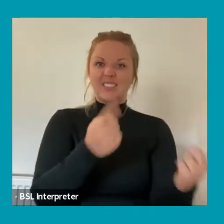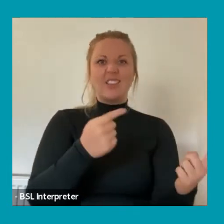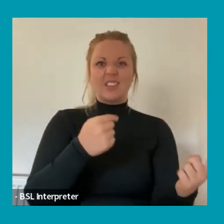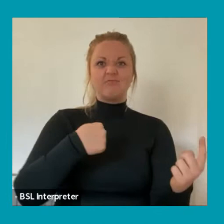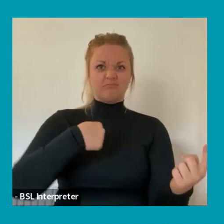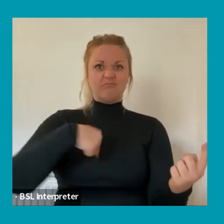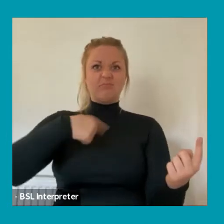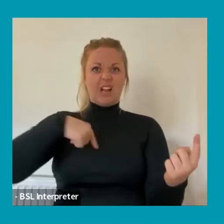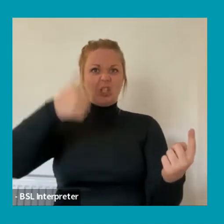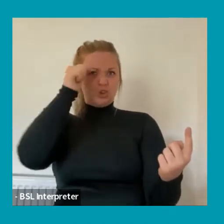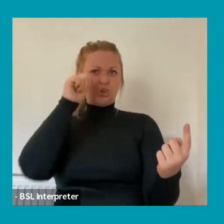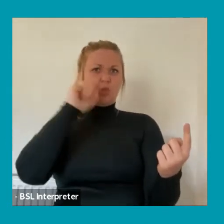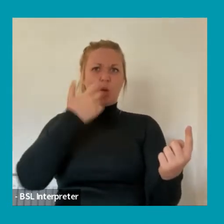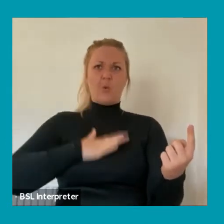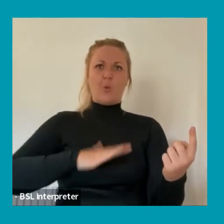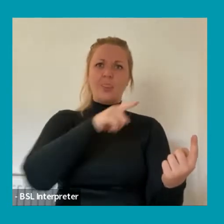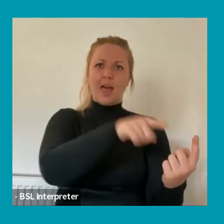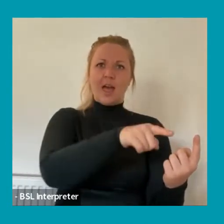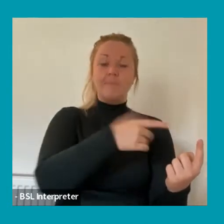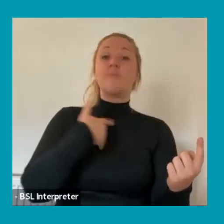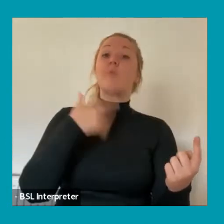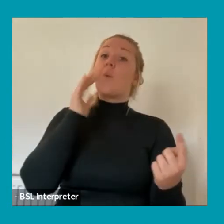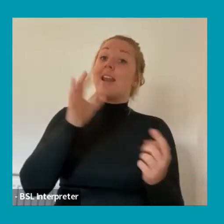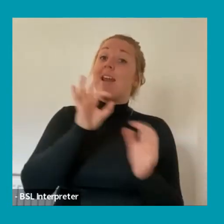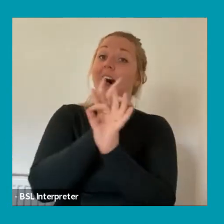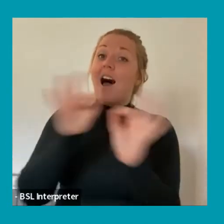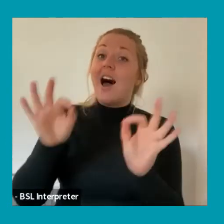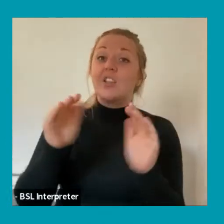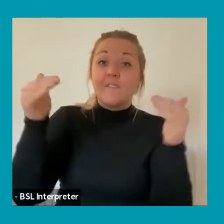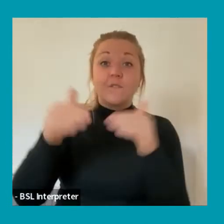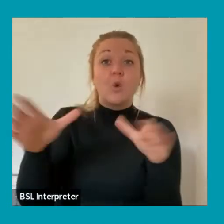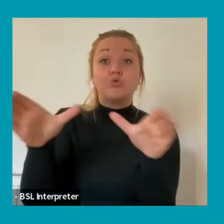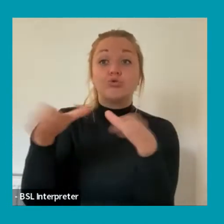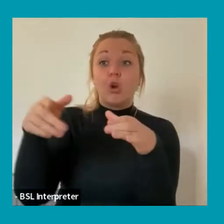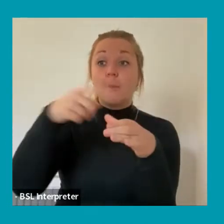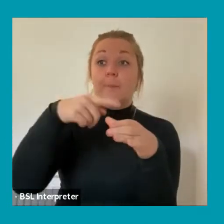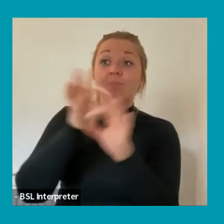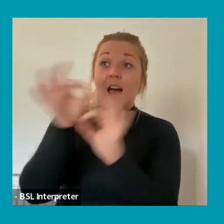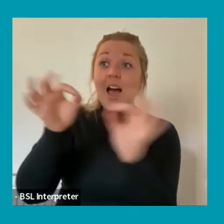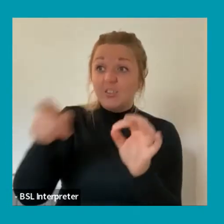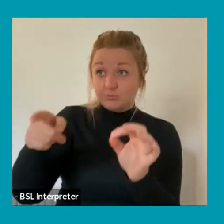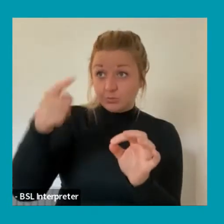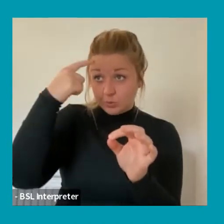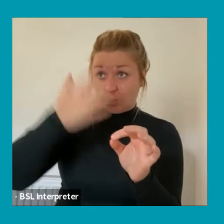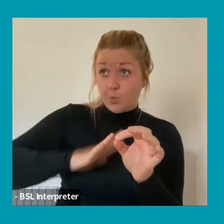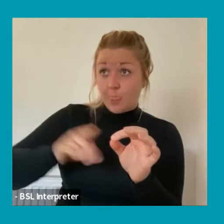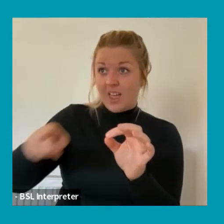And actually, when went back to the focus group. Would this be good for you. They said Eh, not really.